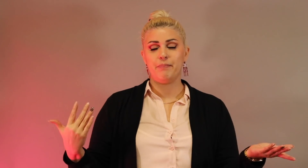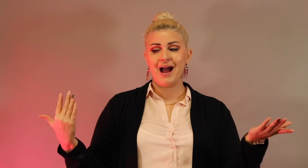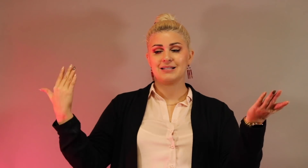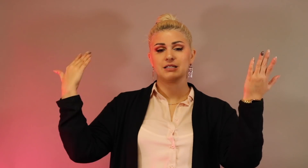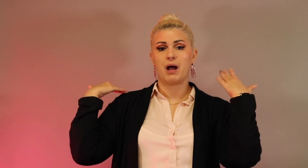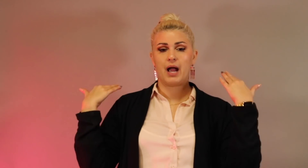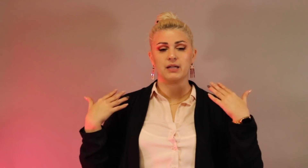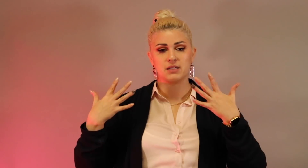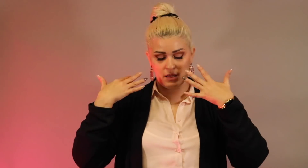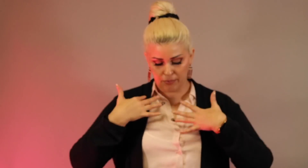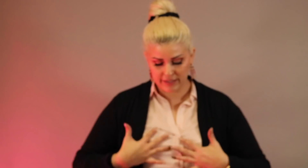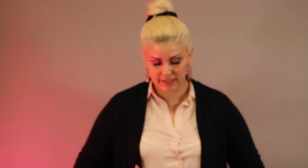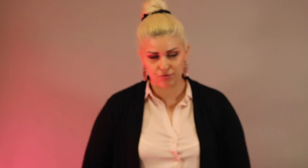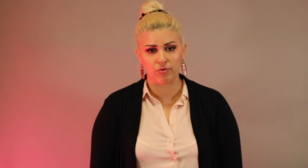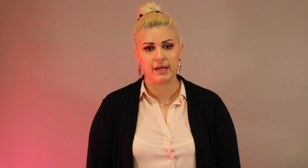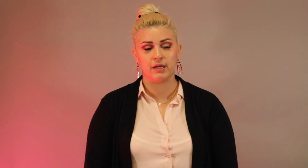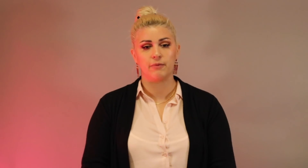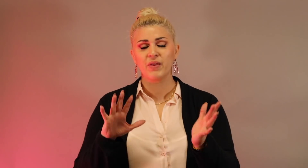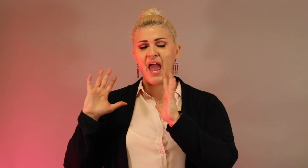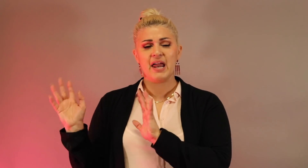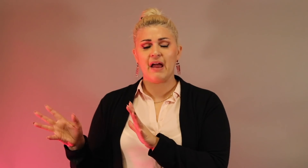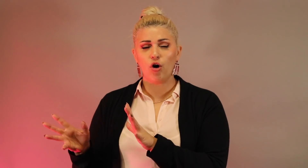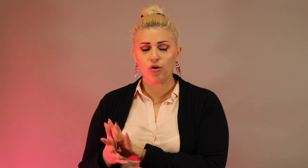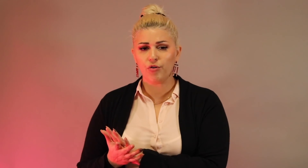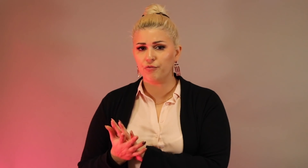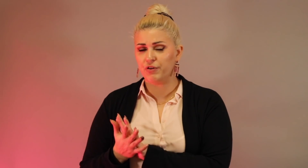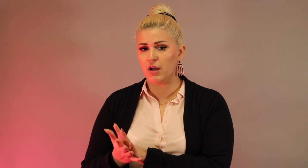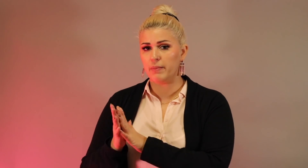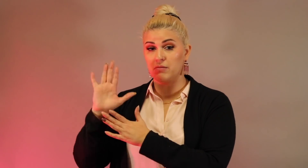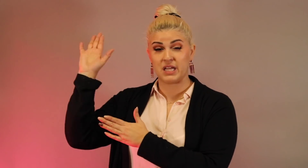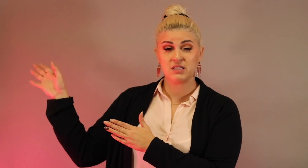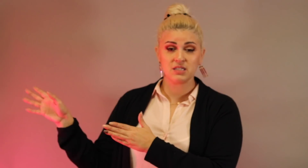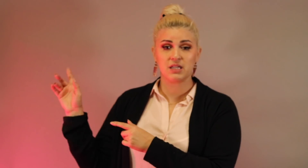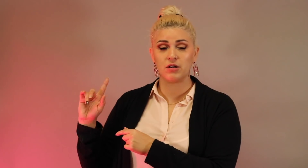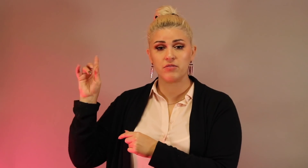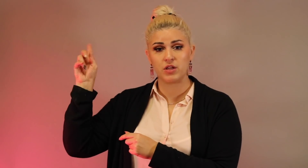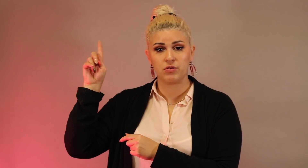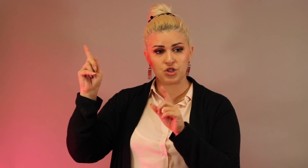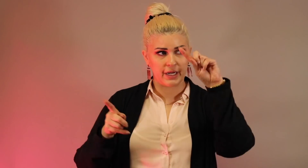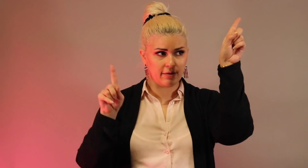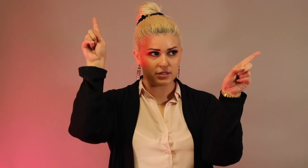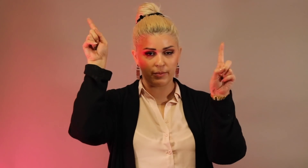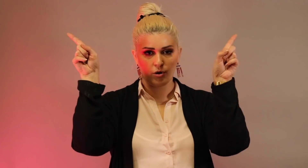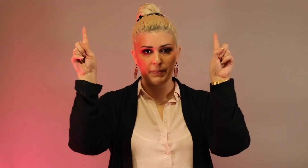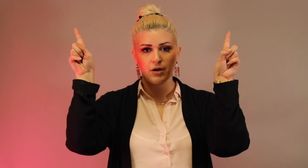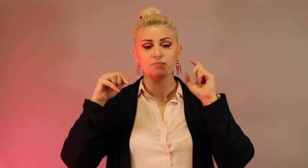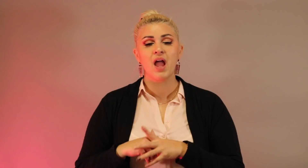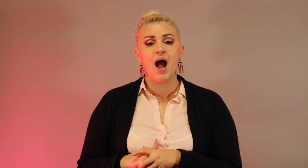the past is behind us, and the present is right here. And I have a whole video about tenses here. You can check out, it's somewhere up here